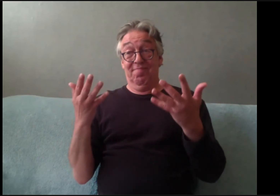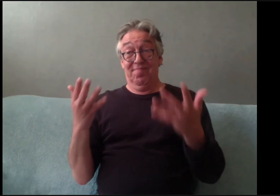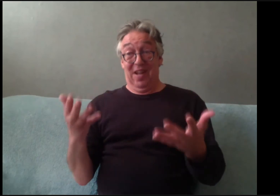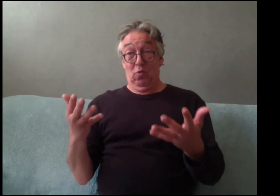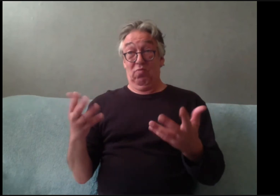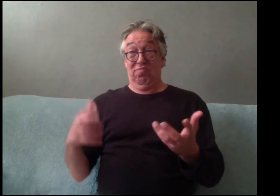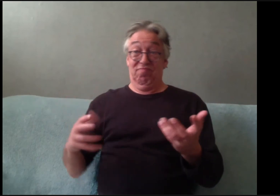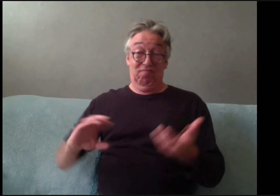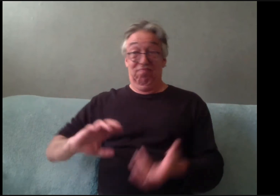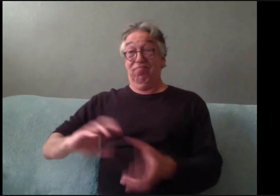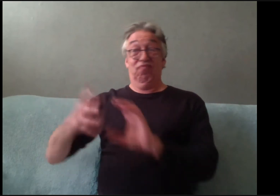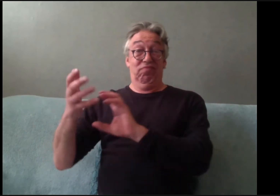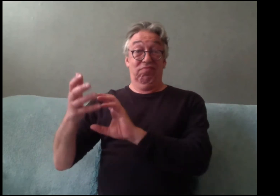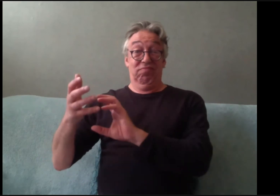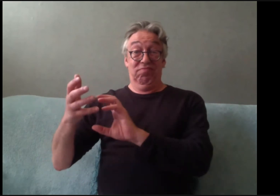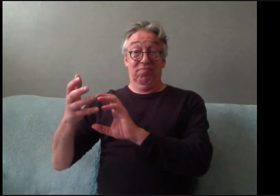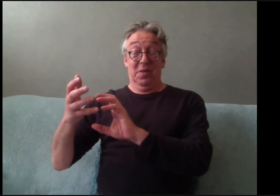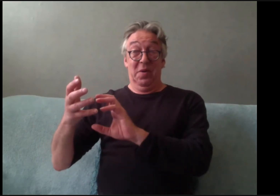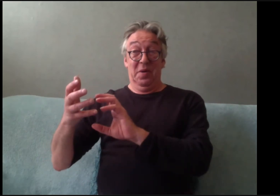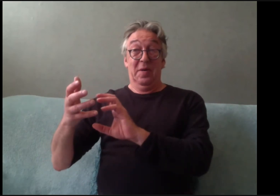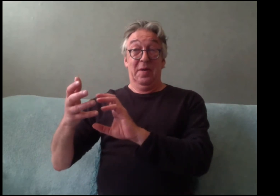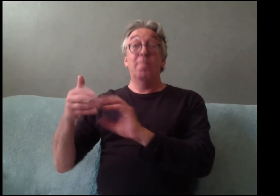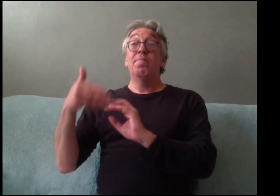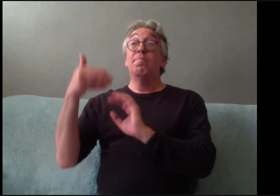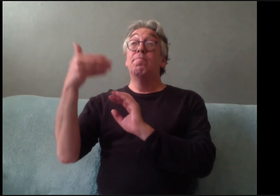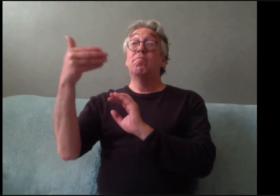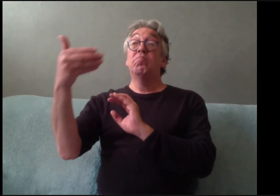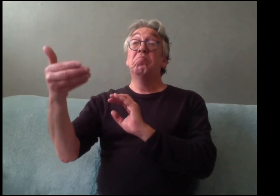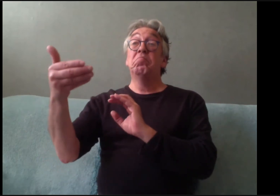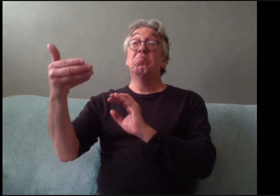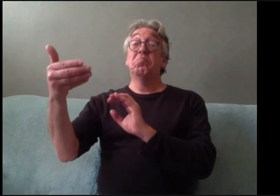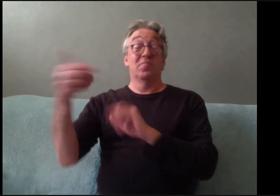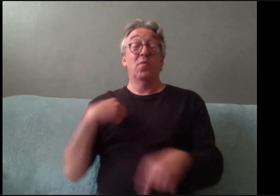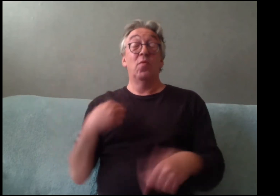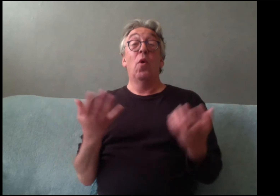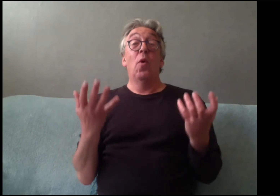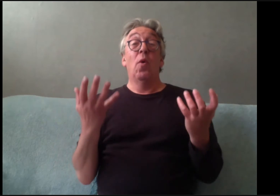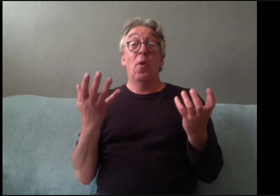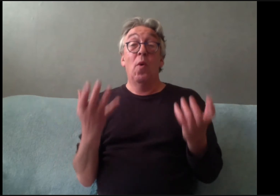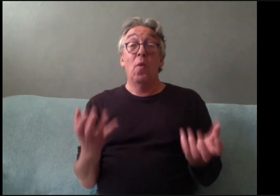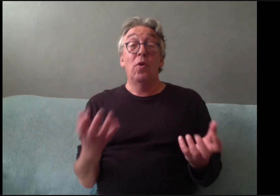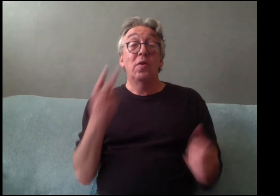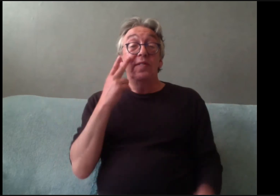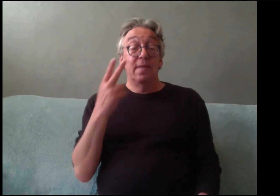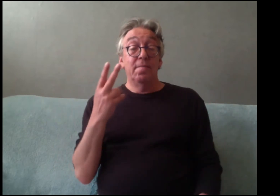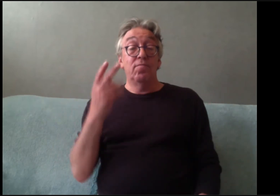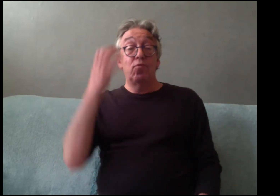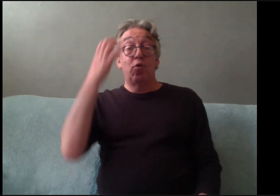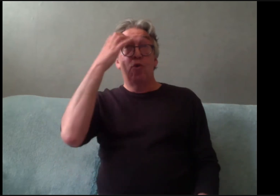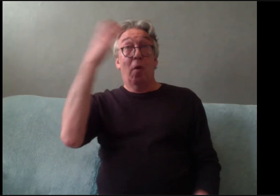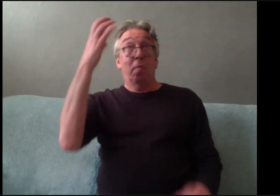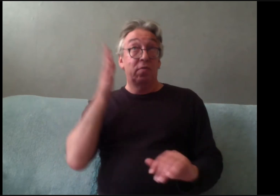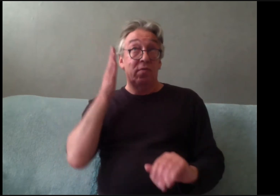the most vulnerable people shouldn't suffer from budget cuts. Difficult.